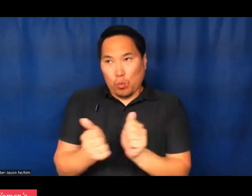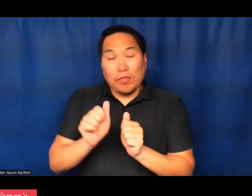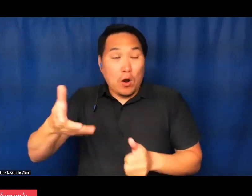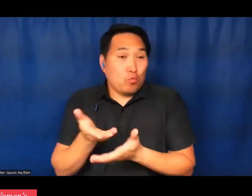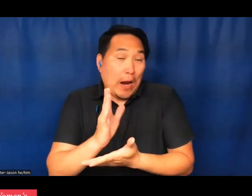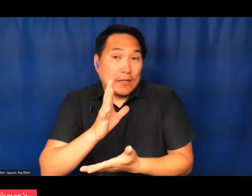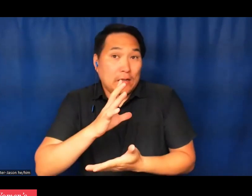rights.